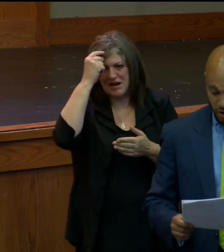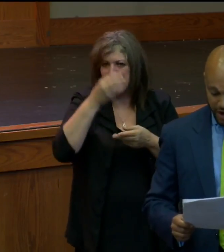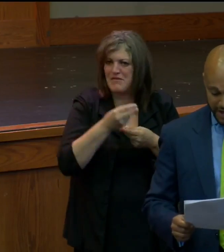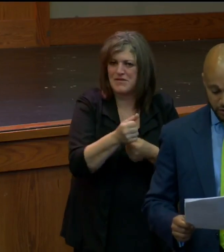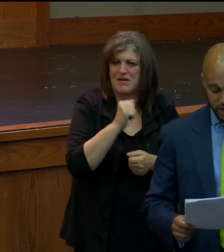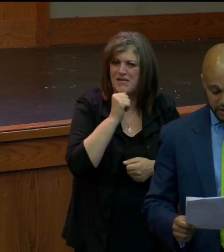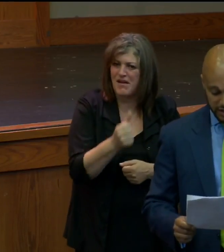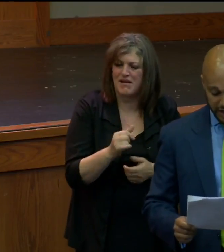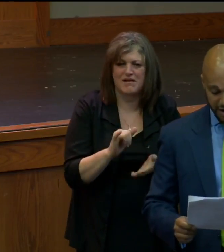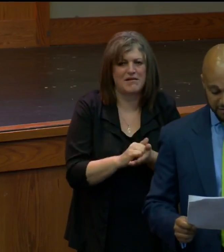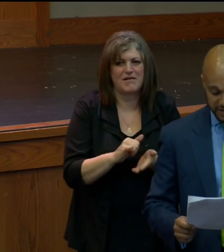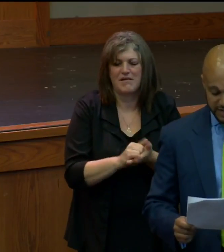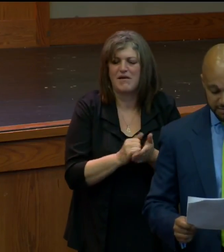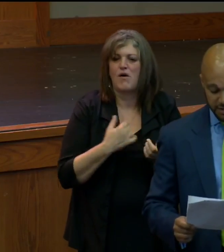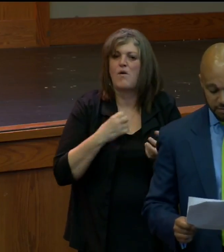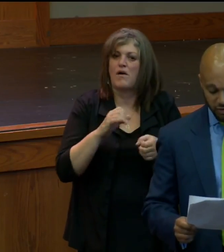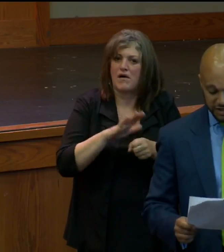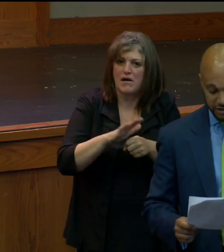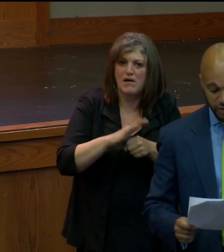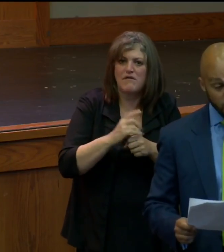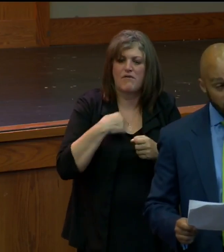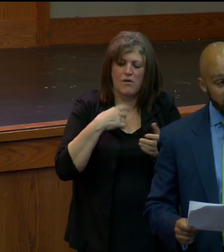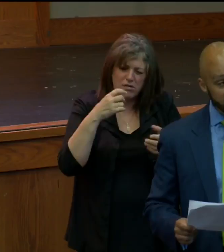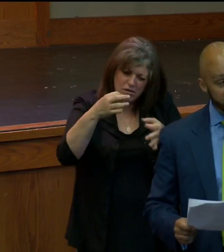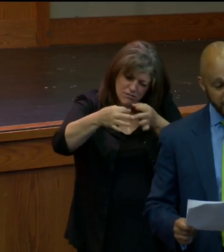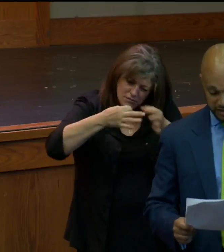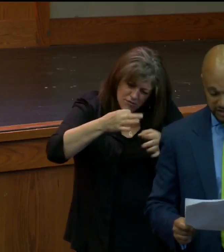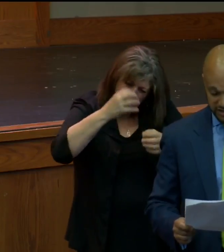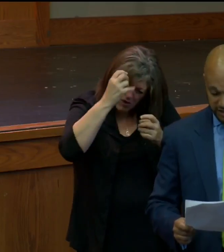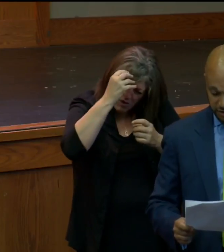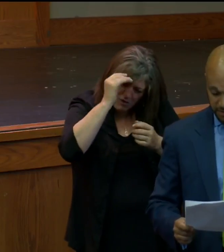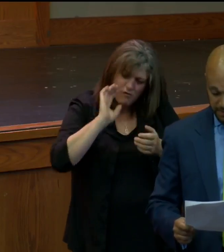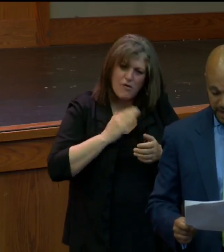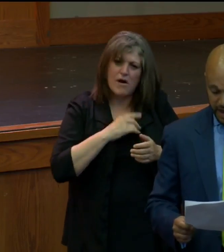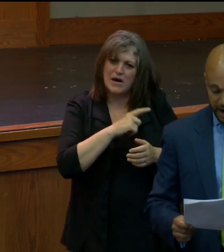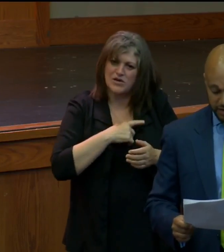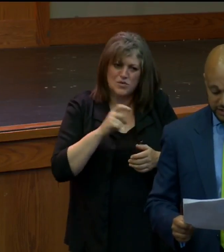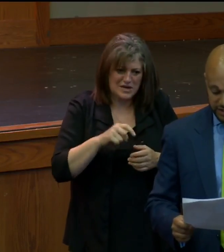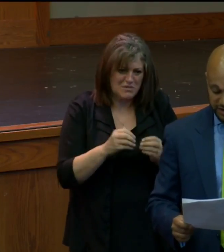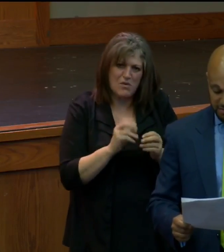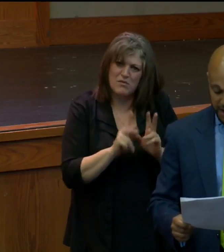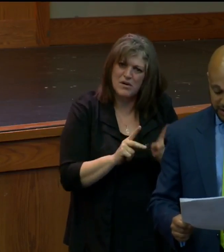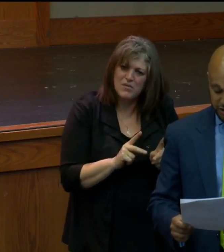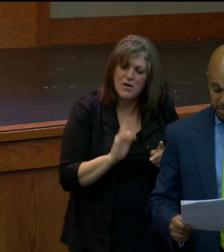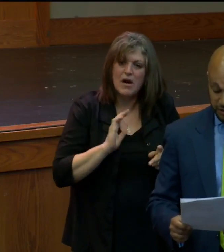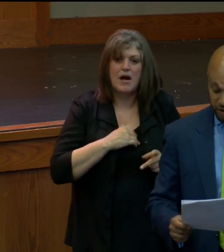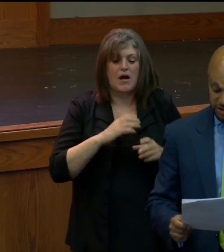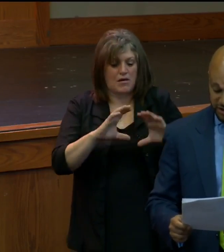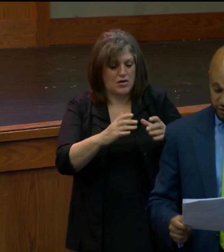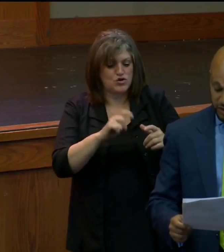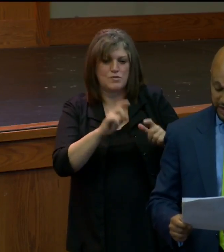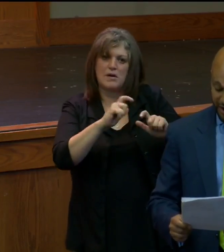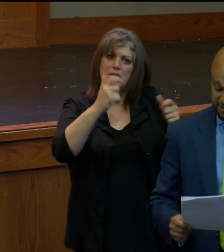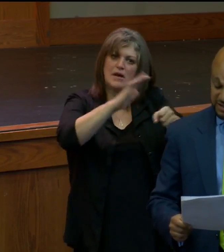OR ADEQUATELY ALLOW FOR THE DEEP DELIBERATION REQUIRED OF OUR LEGISLATURE. OUR LEGISLATIVE BODY SHOULD BE LARGE ENOUGH TO ALLOW FOR